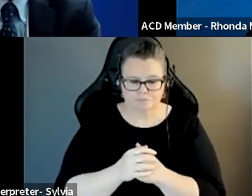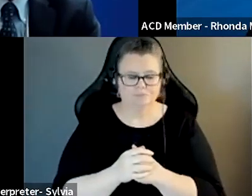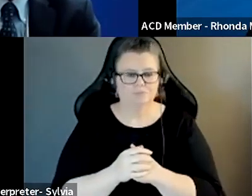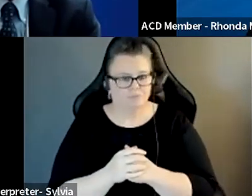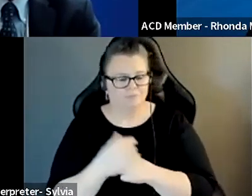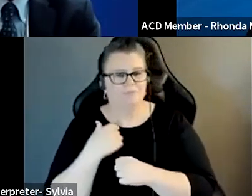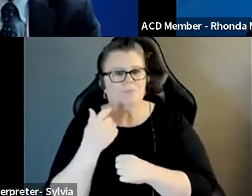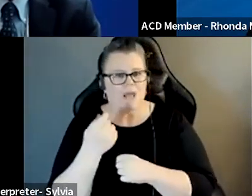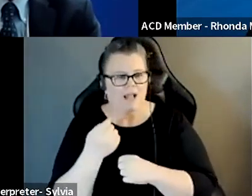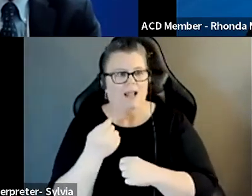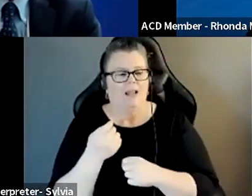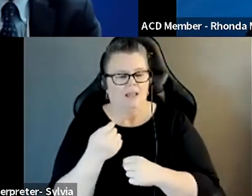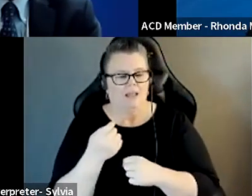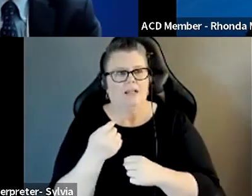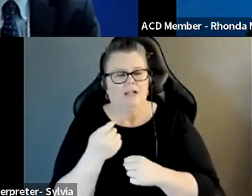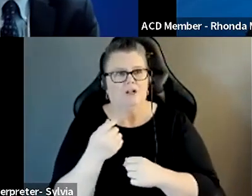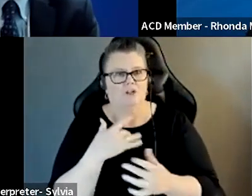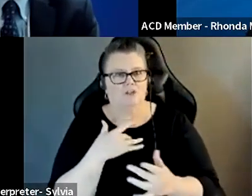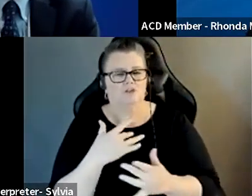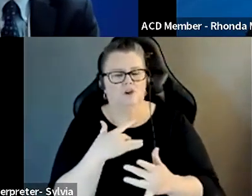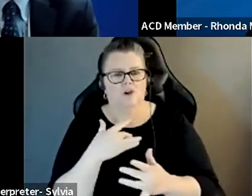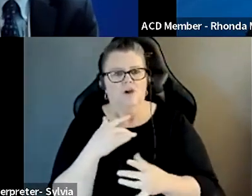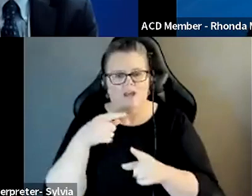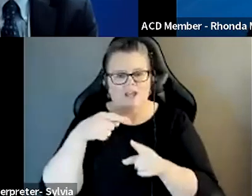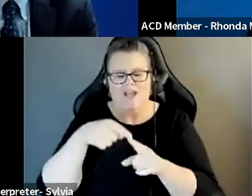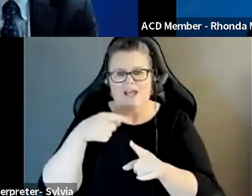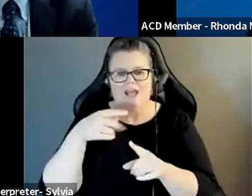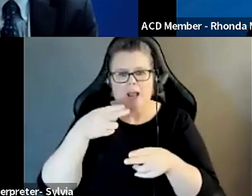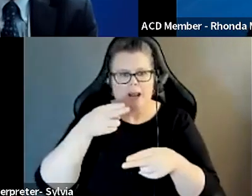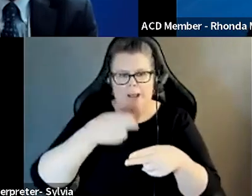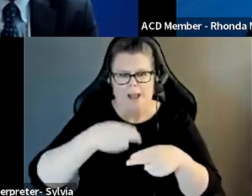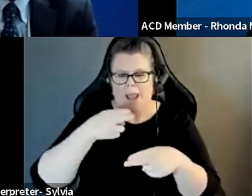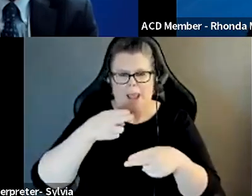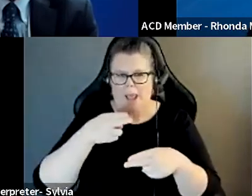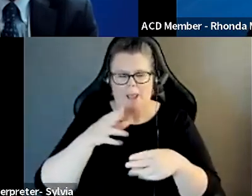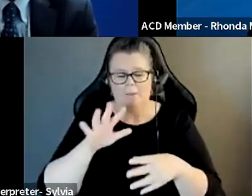that the name has thrown too -- has thrown things too far. In the first chapter of the Quality Manual,